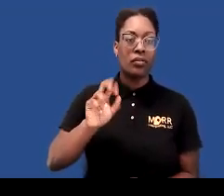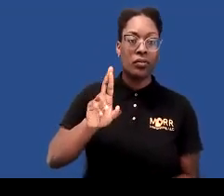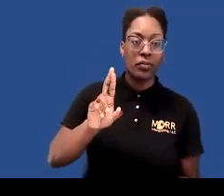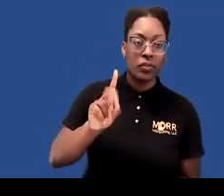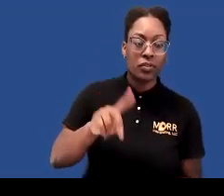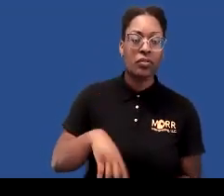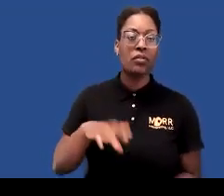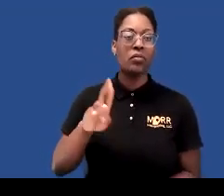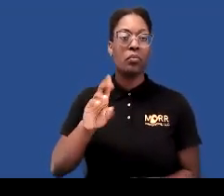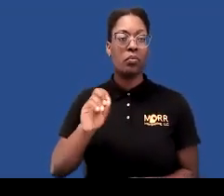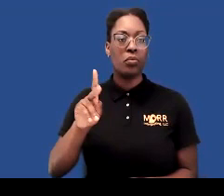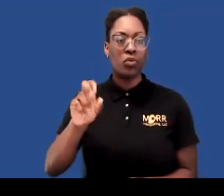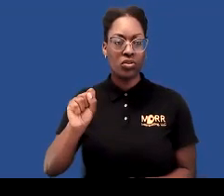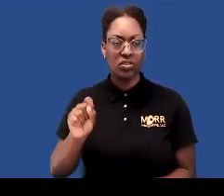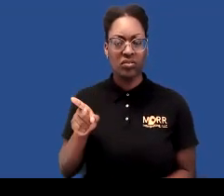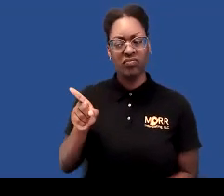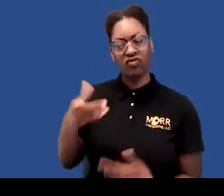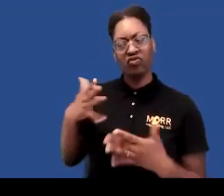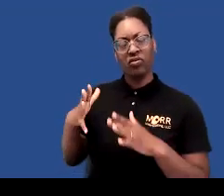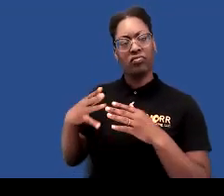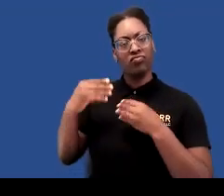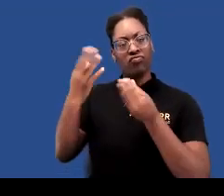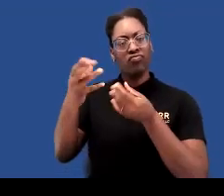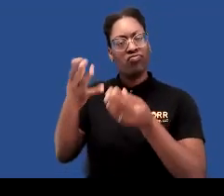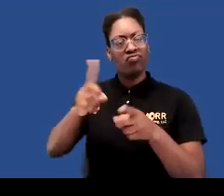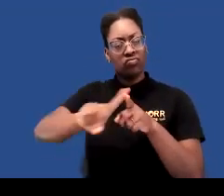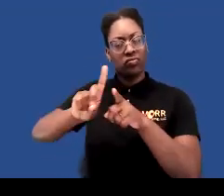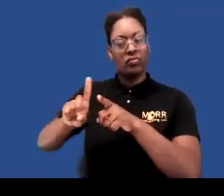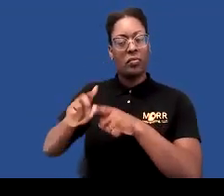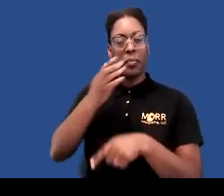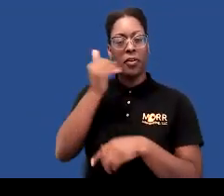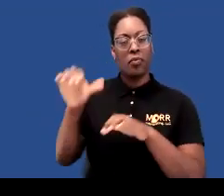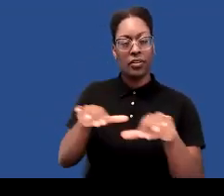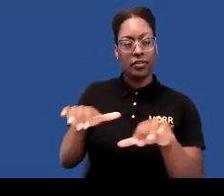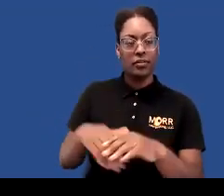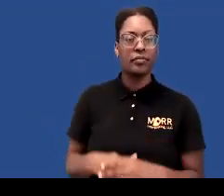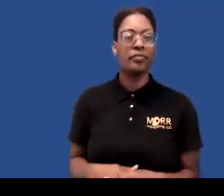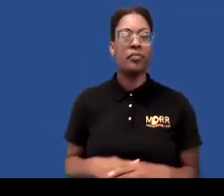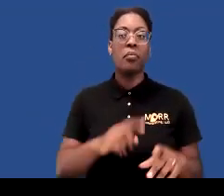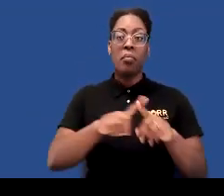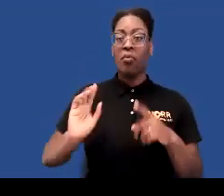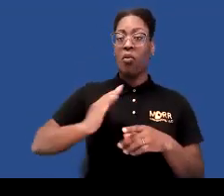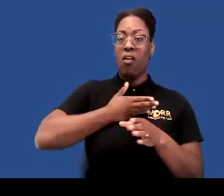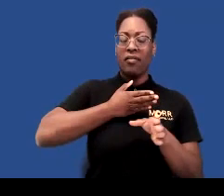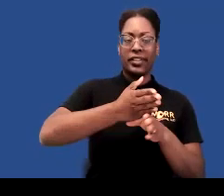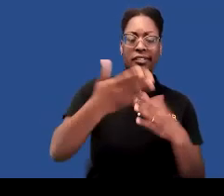collaborative learning, and minimalist tutoring. The field also continues to grapple with antiracism and oppressive linguistic practices